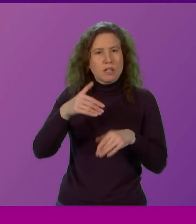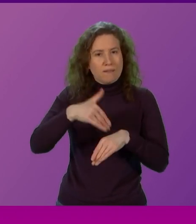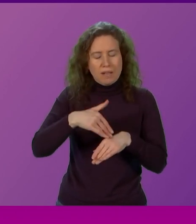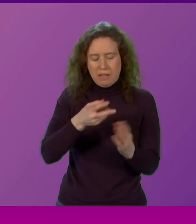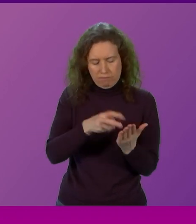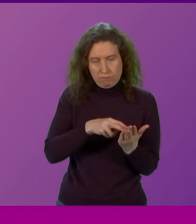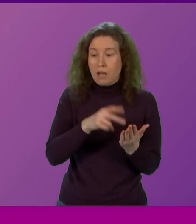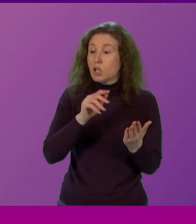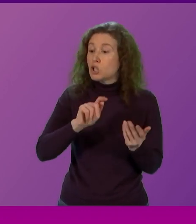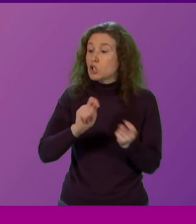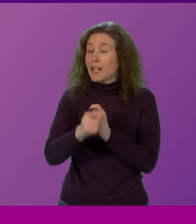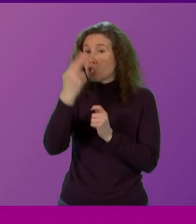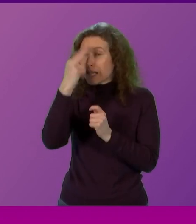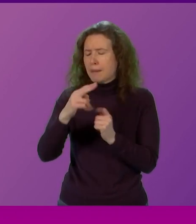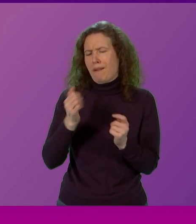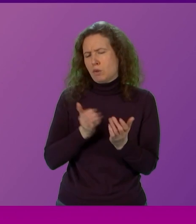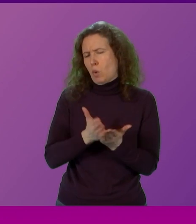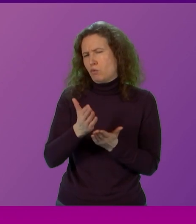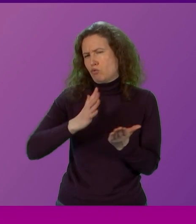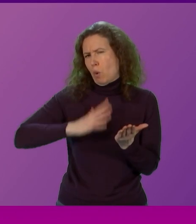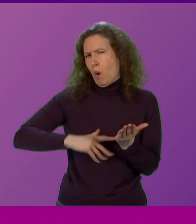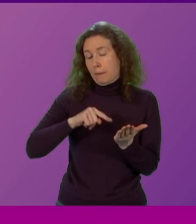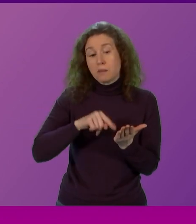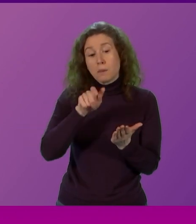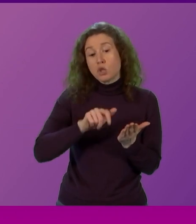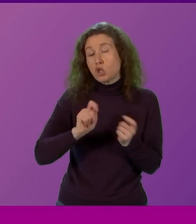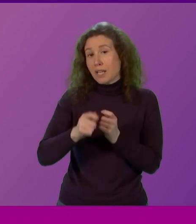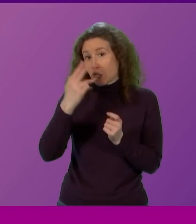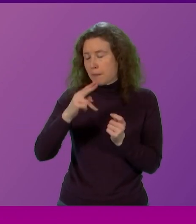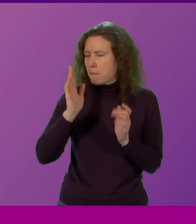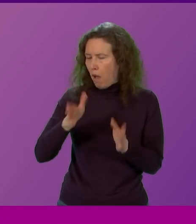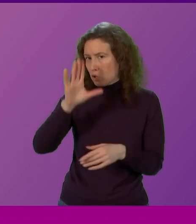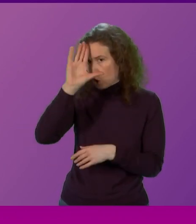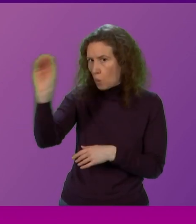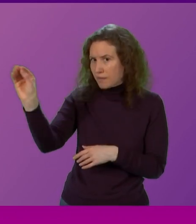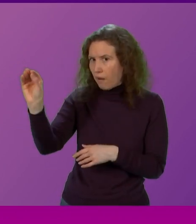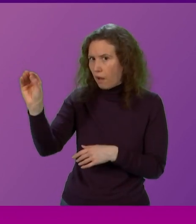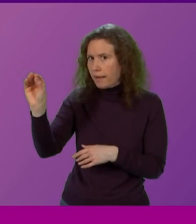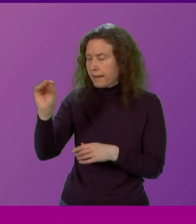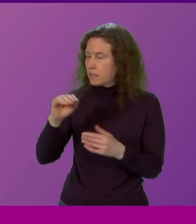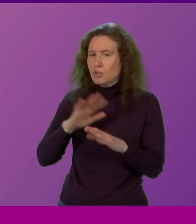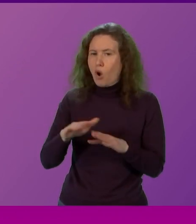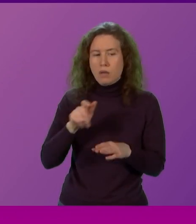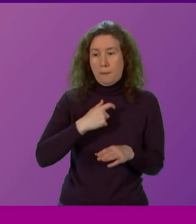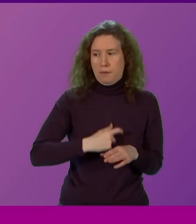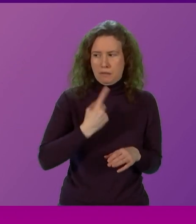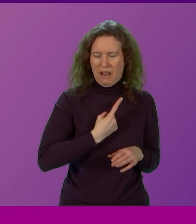There are requirements on people who change their name to give notification that they have done so, so it is not about people being able to hide.